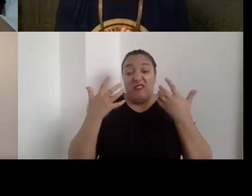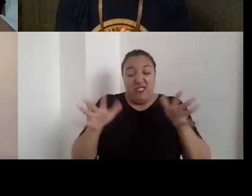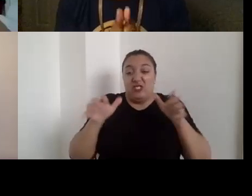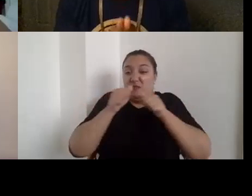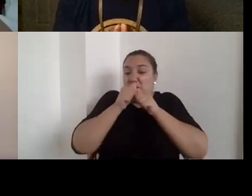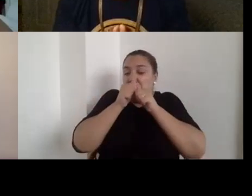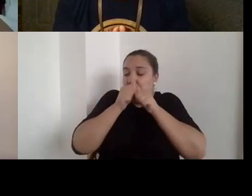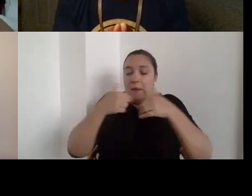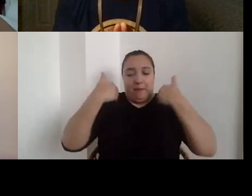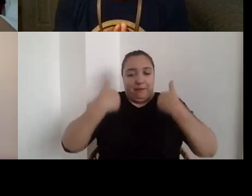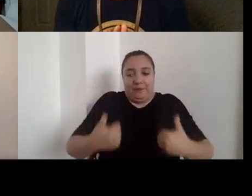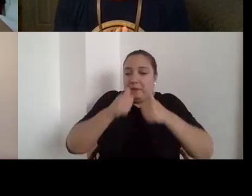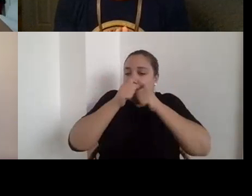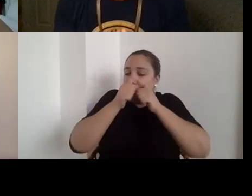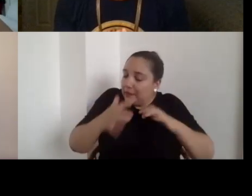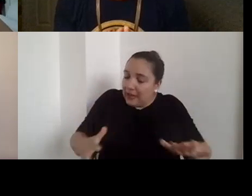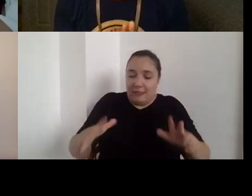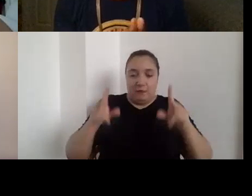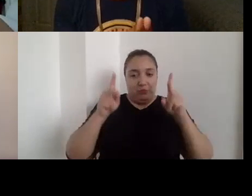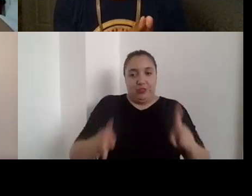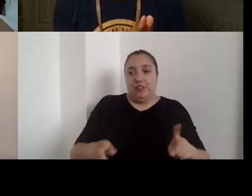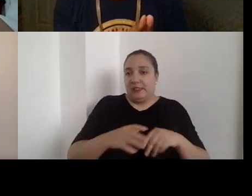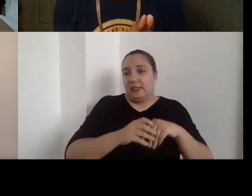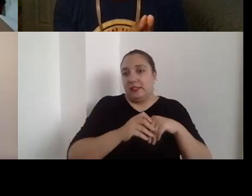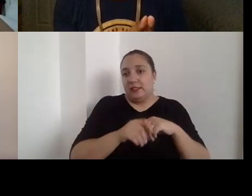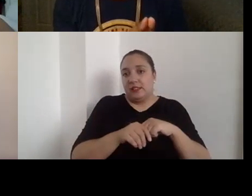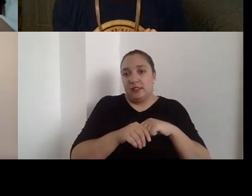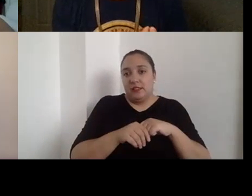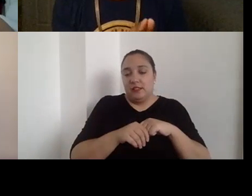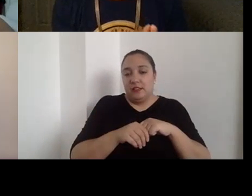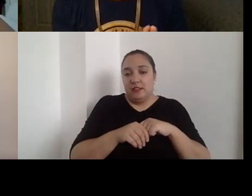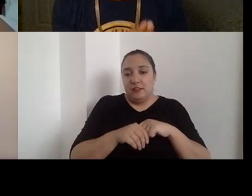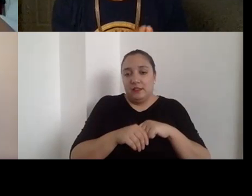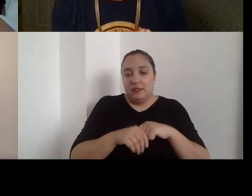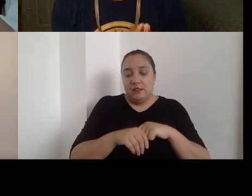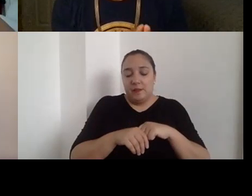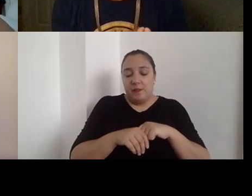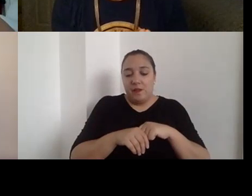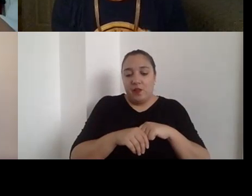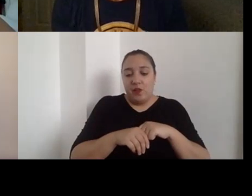I'm a privileged person in the sense that when I entered